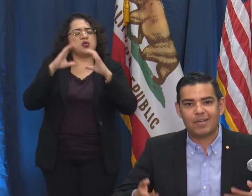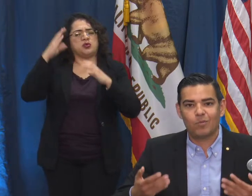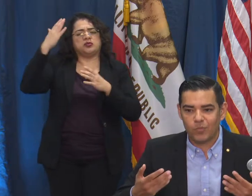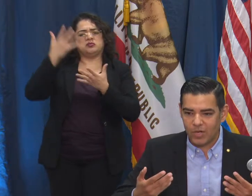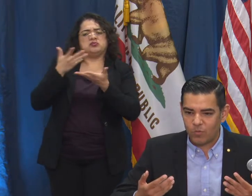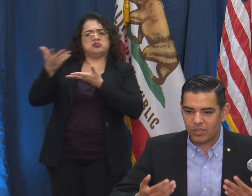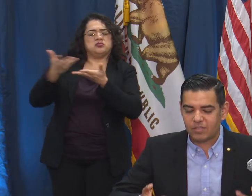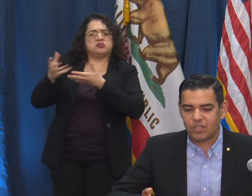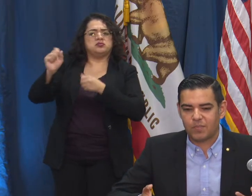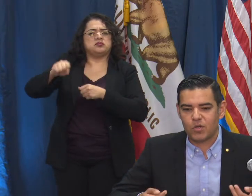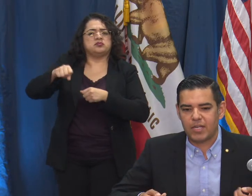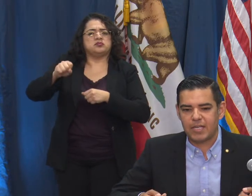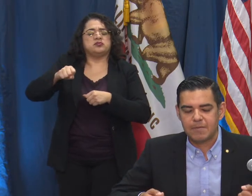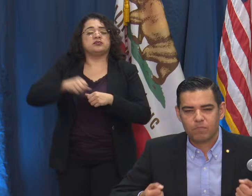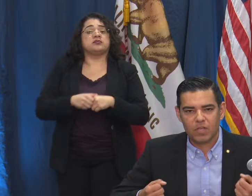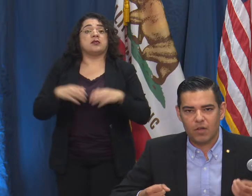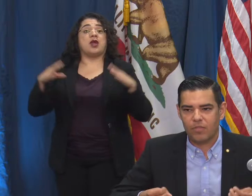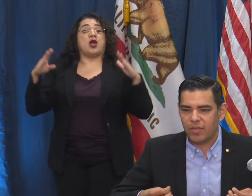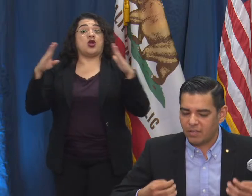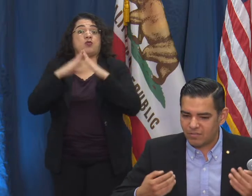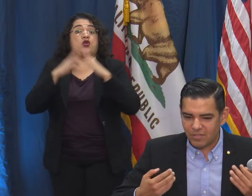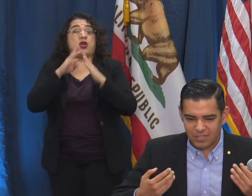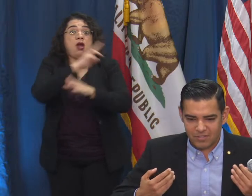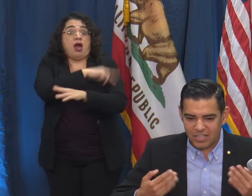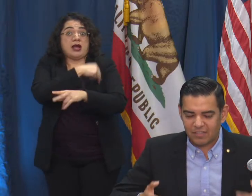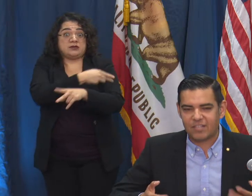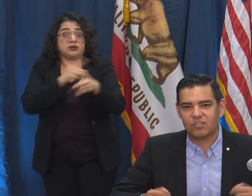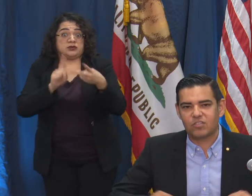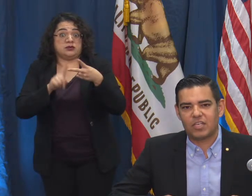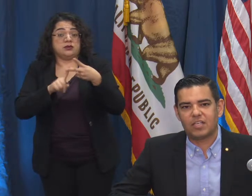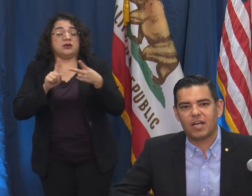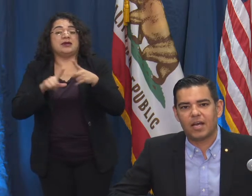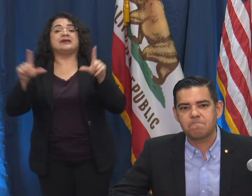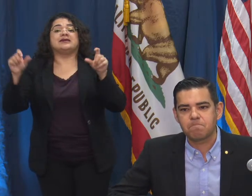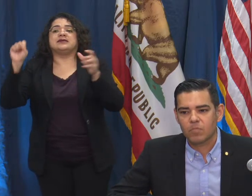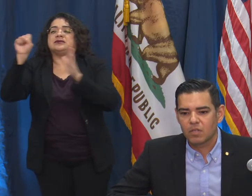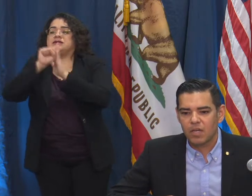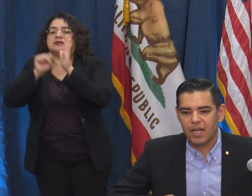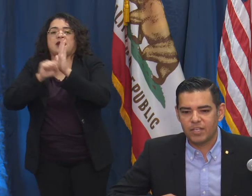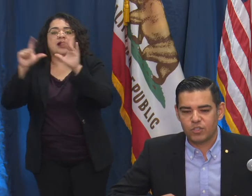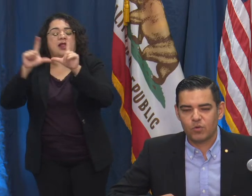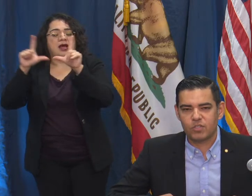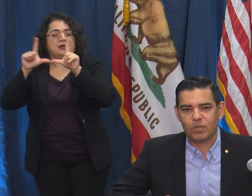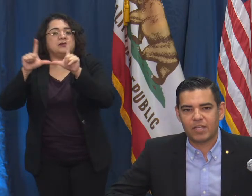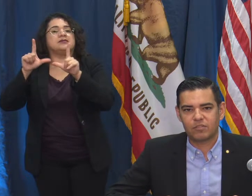when it relates to Community, it's a state licensing issue as it relates to